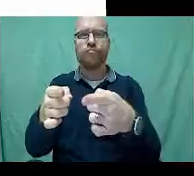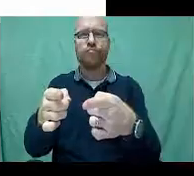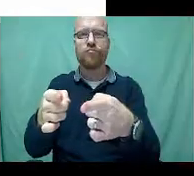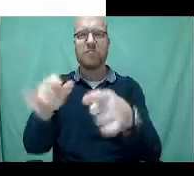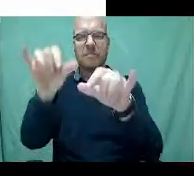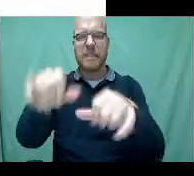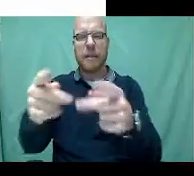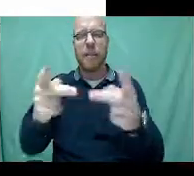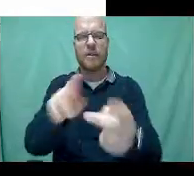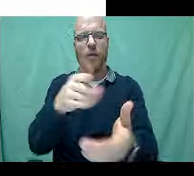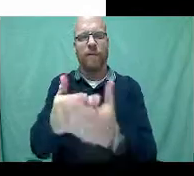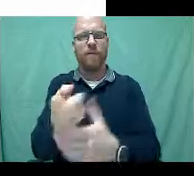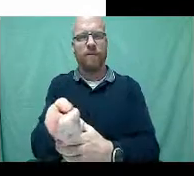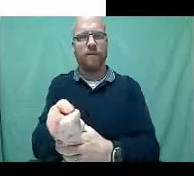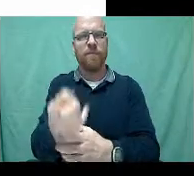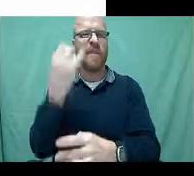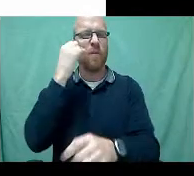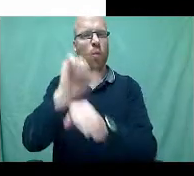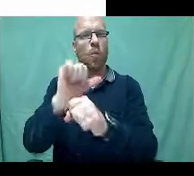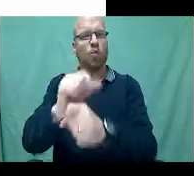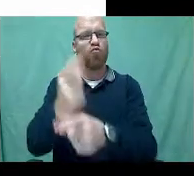to get there differently okay, it will work out.